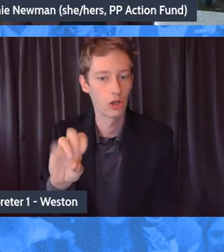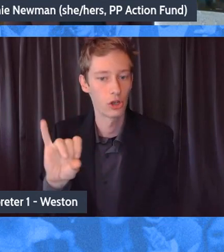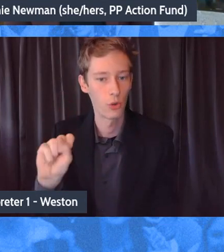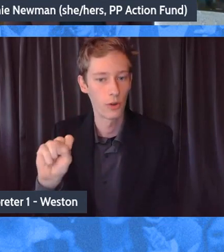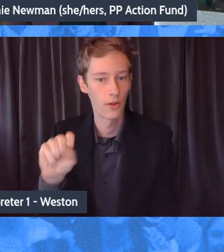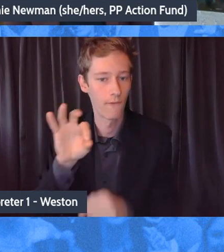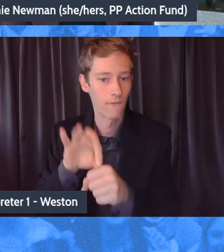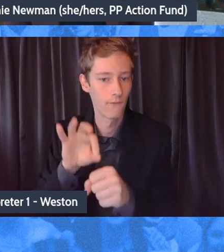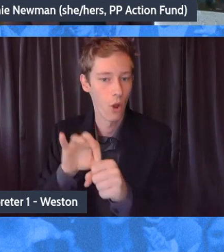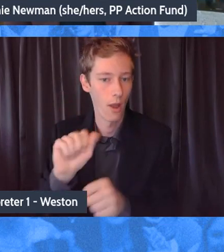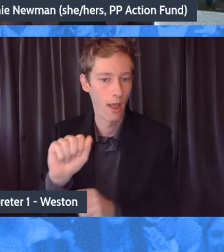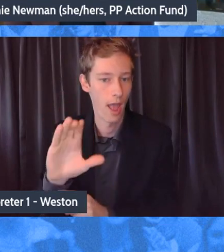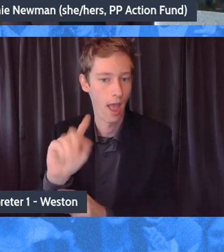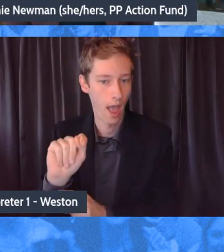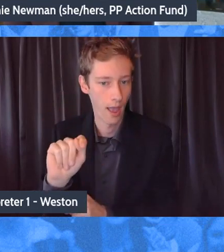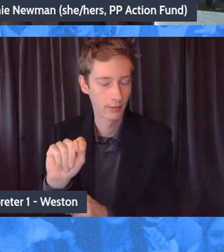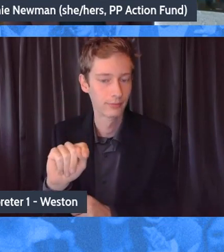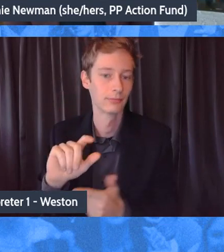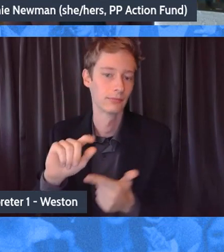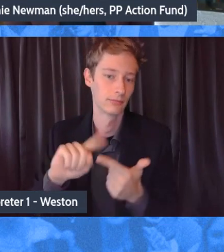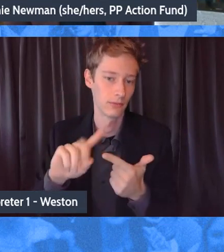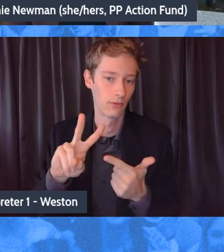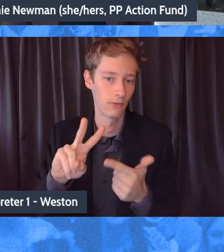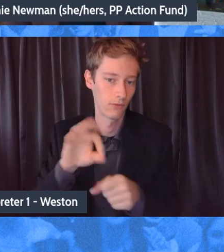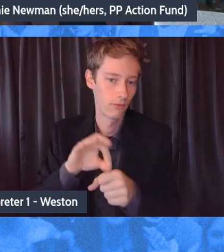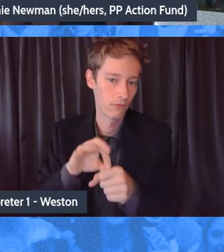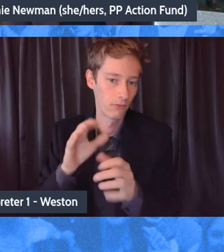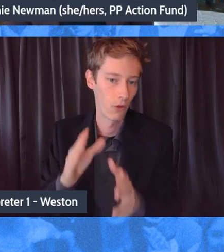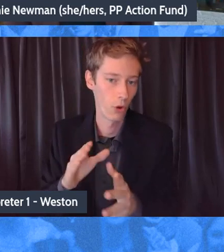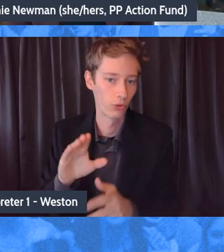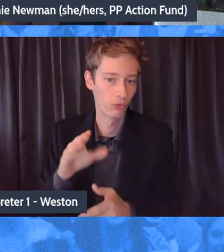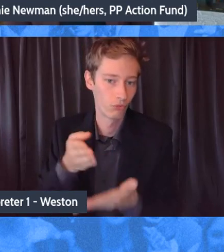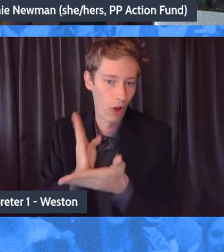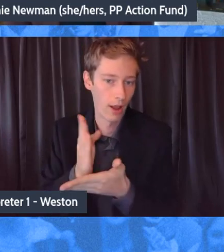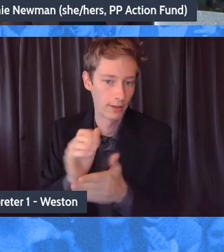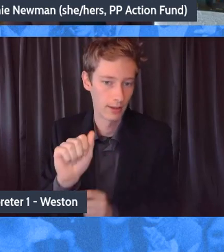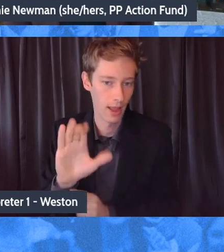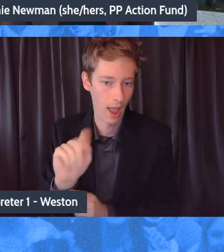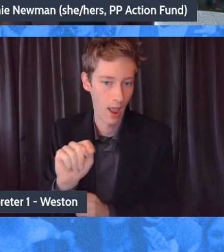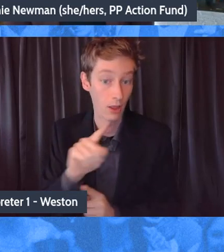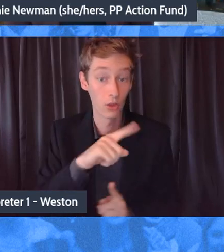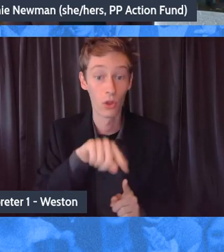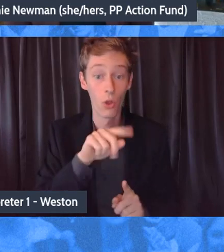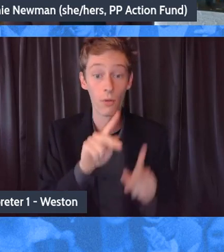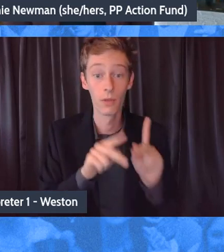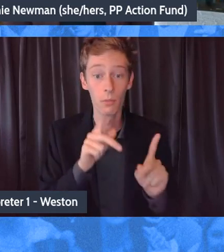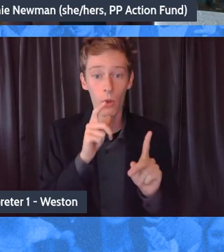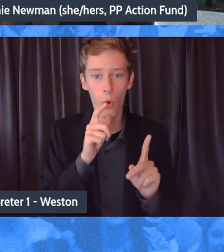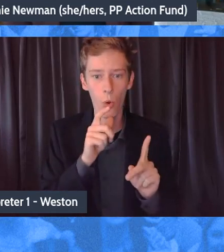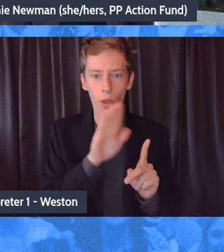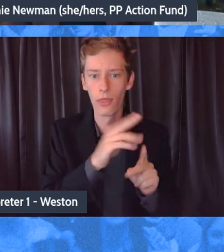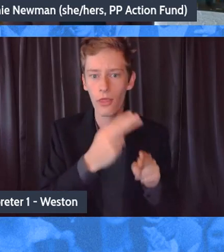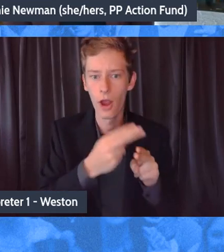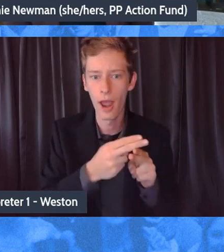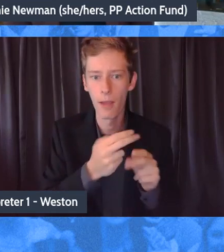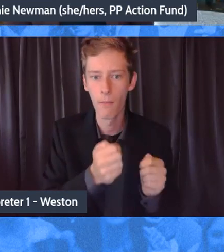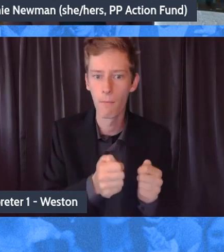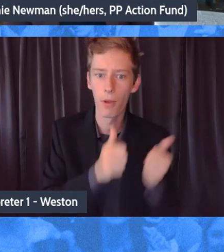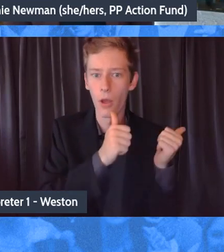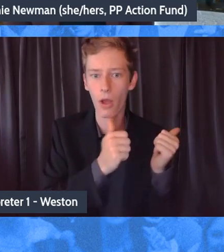who waited in line, were improperly purged from the roles, who have been intimidated as election officials. It's really for them and for their dreams.